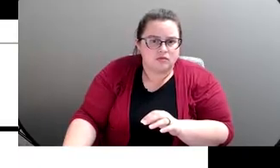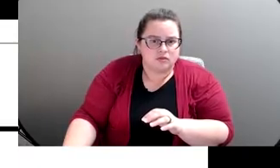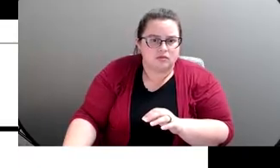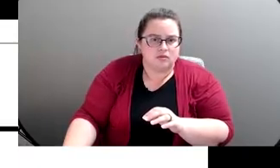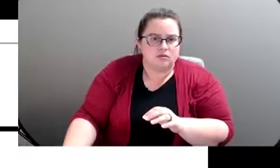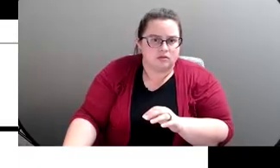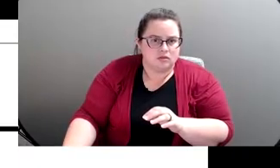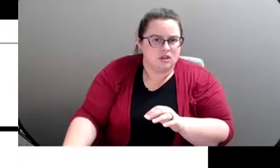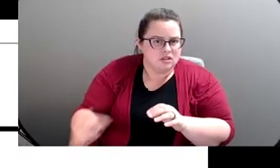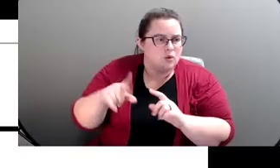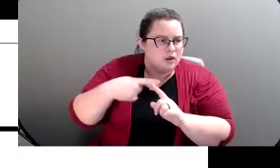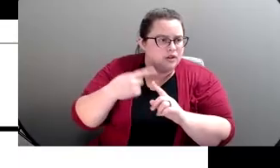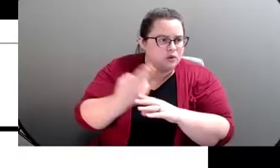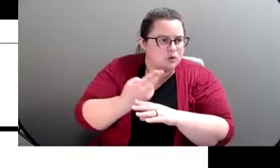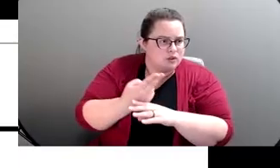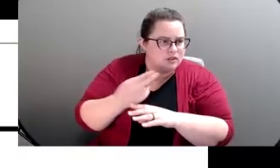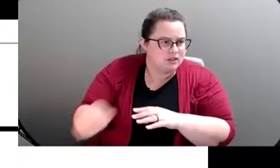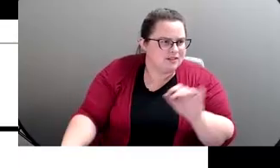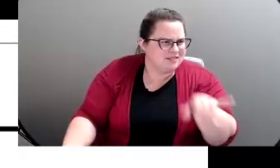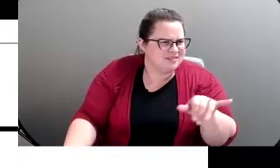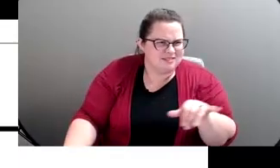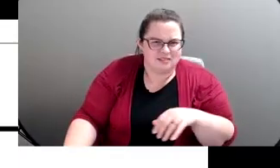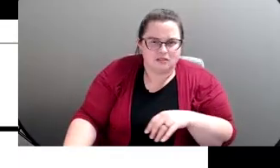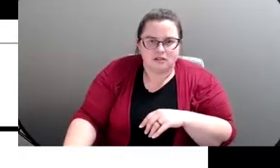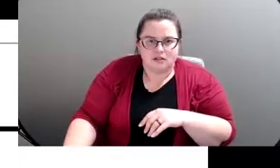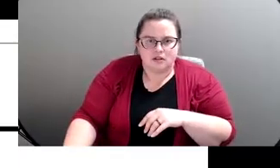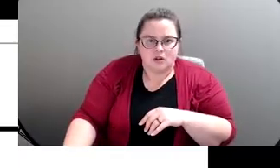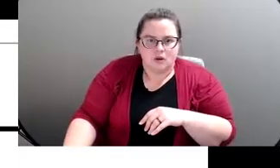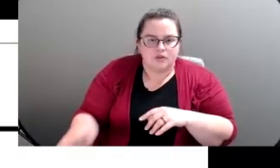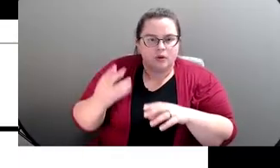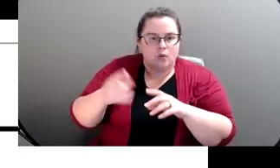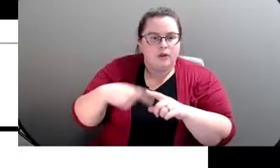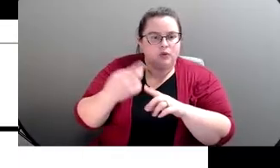how do they receive this message? Is it in the form of an email to them?